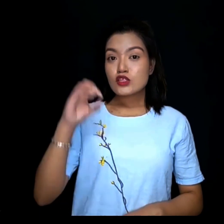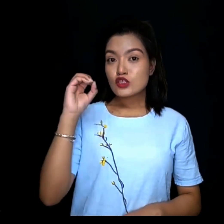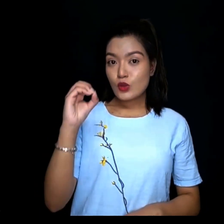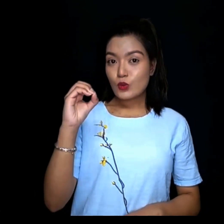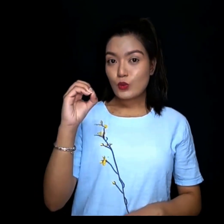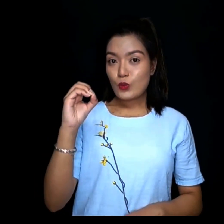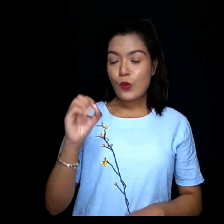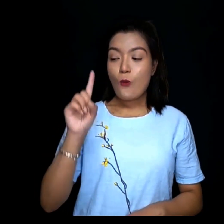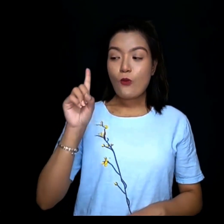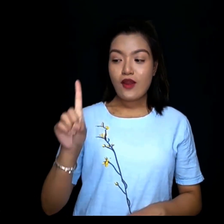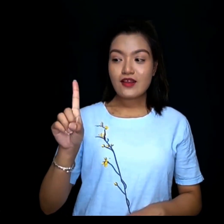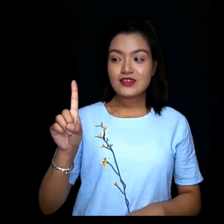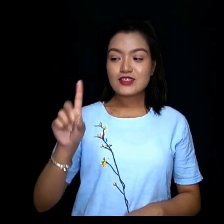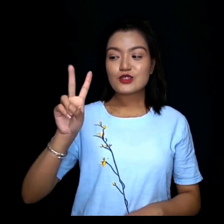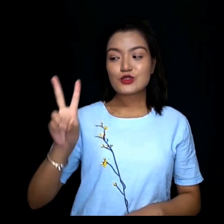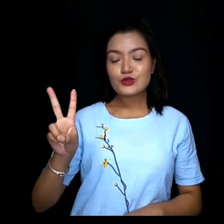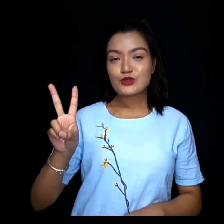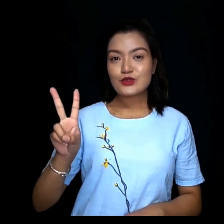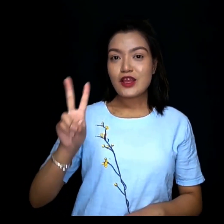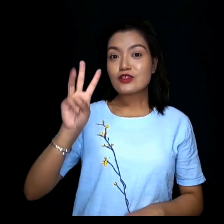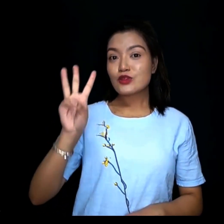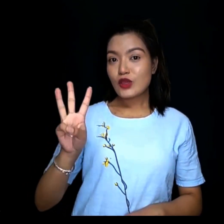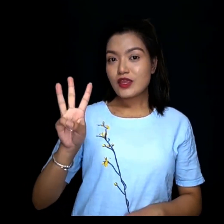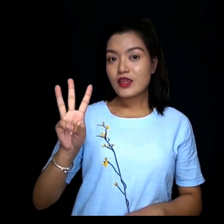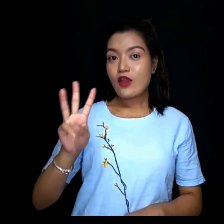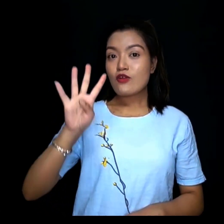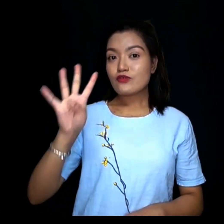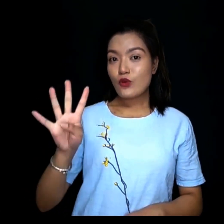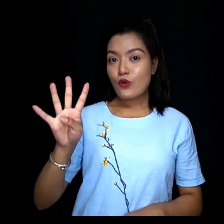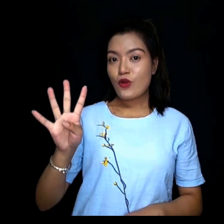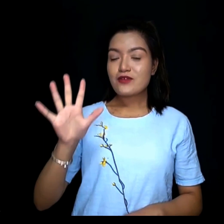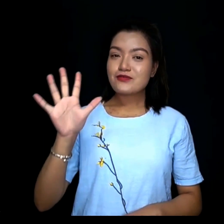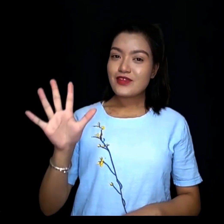० - १ - २ - ३ - ४ - ५